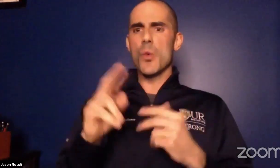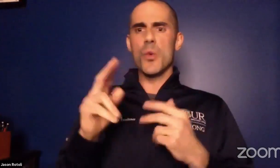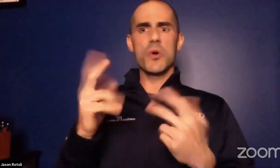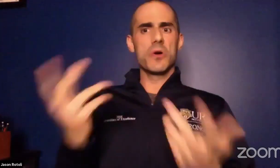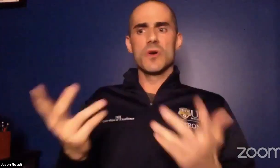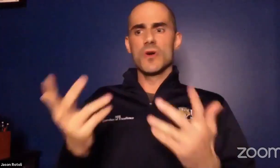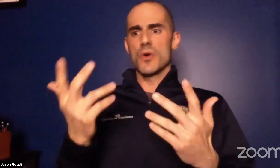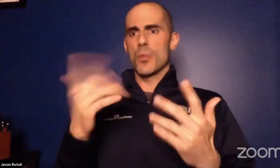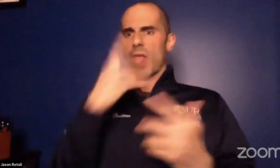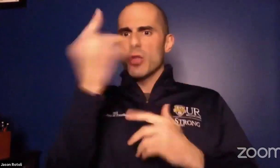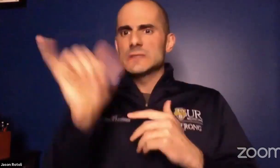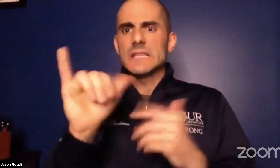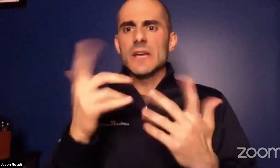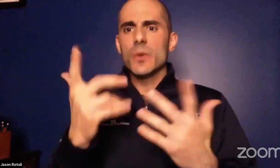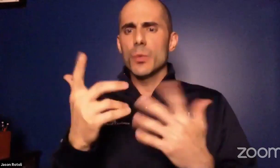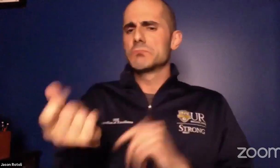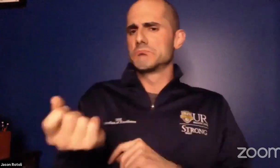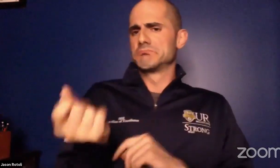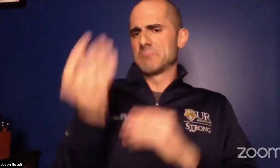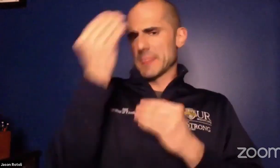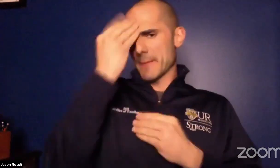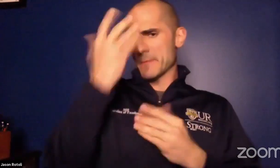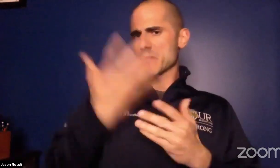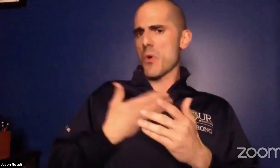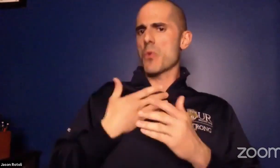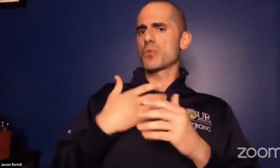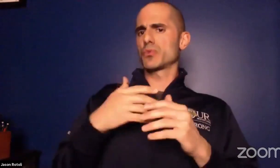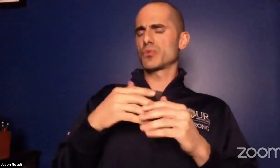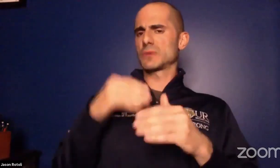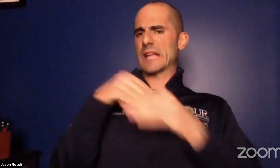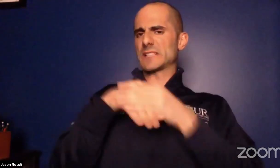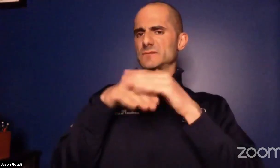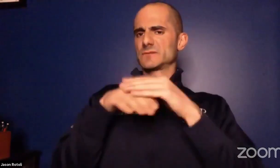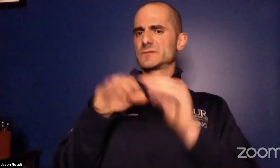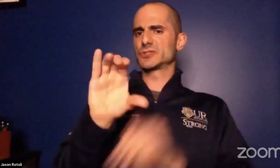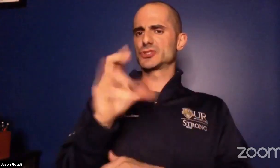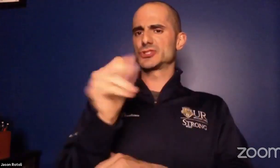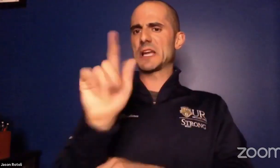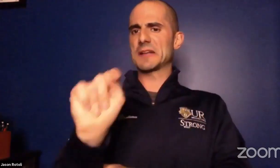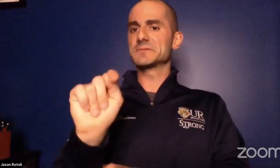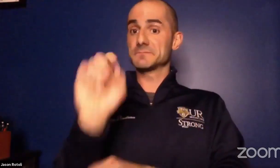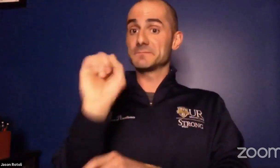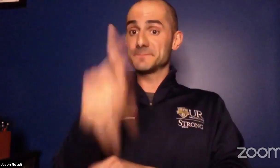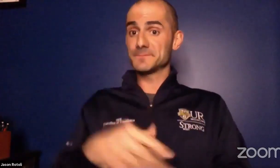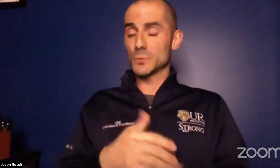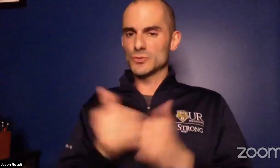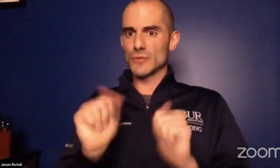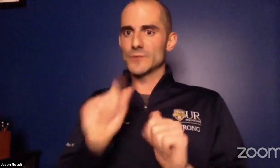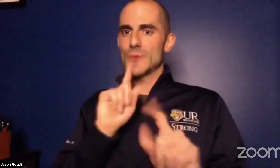room. Maybe you've experienced the emergency room yourself, had